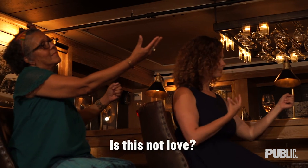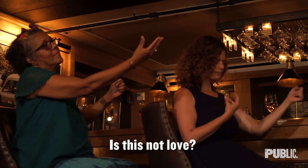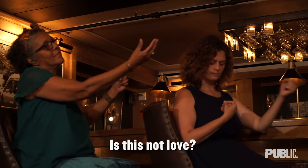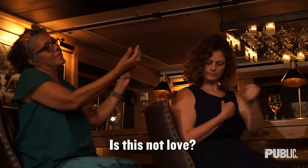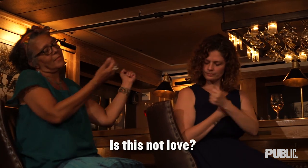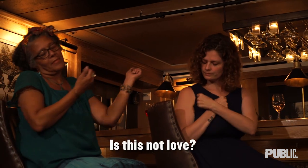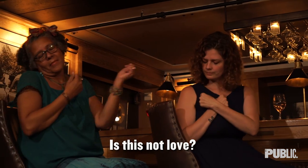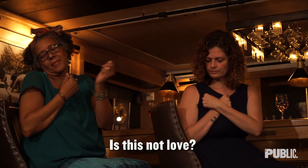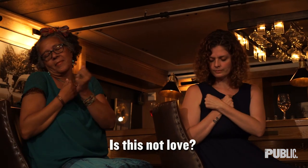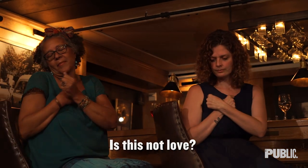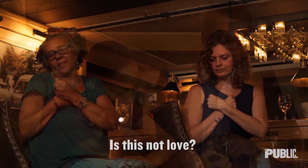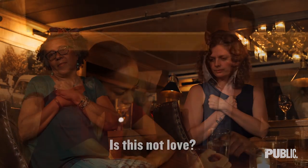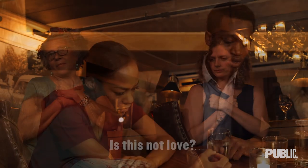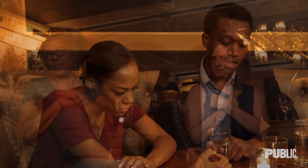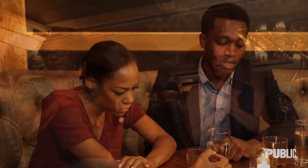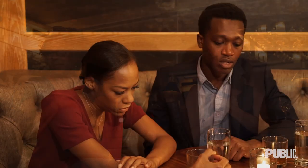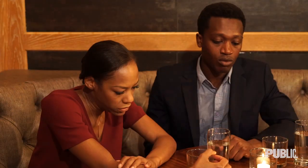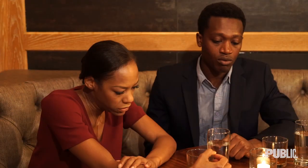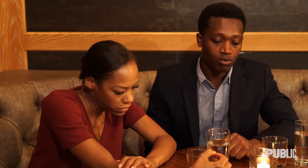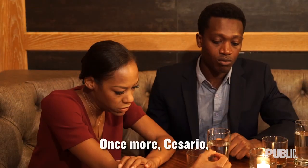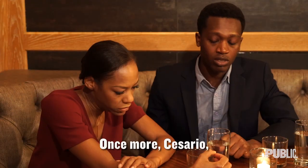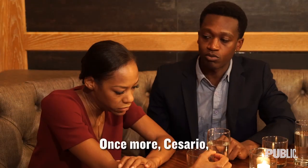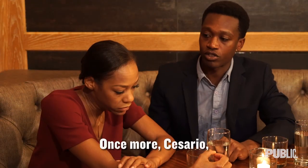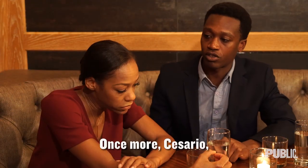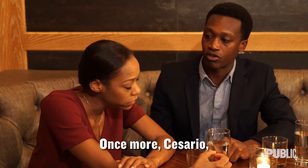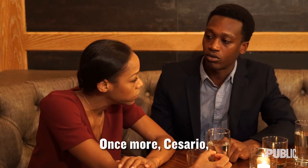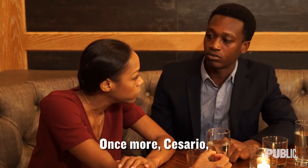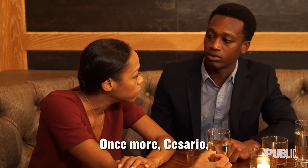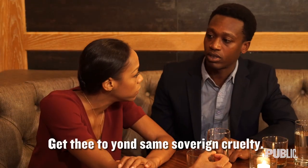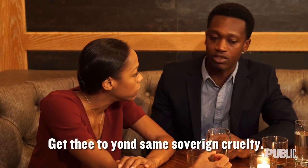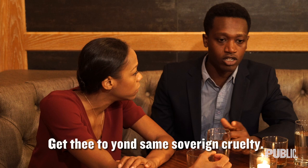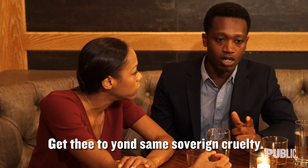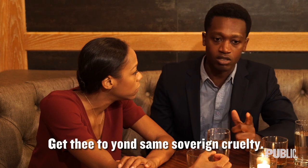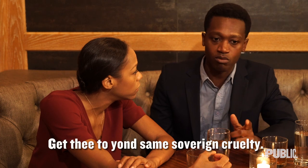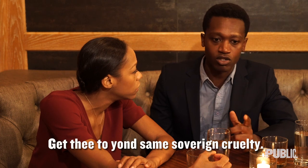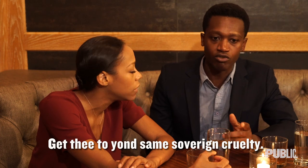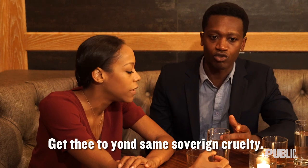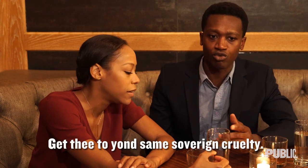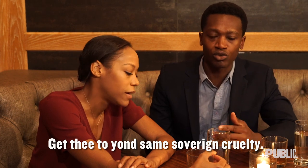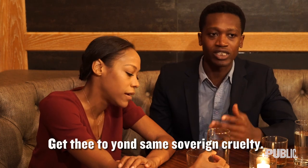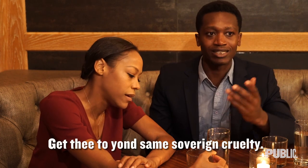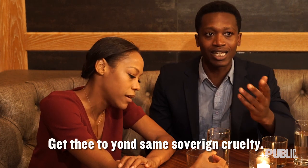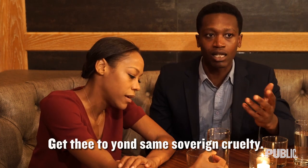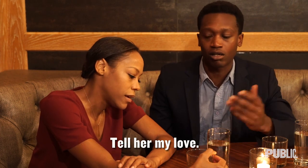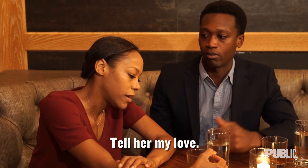Is this not love? Once more, Cesario, get thee to yond same sovereign cruelty.